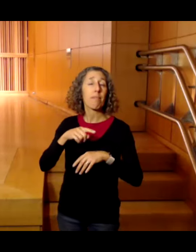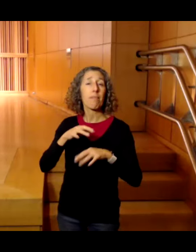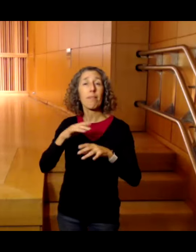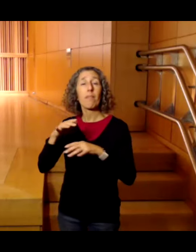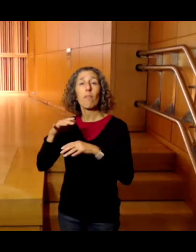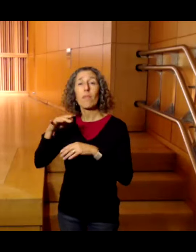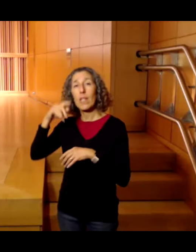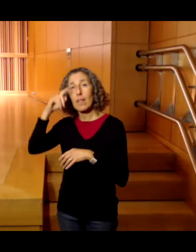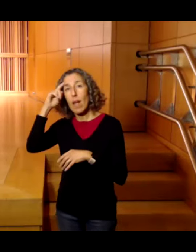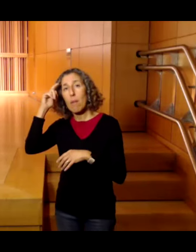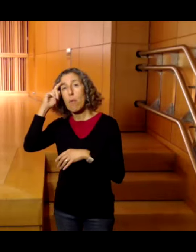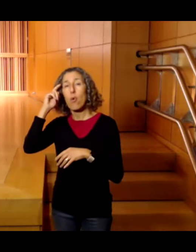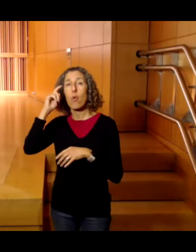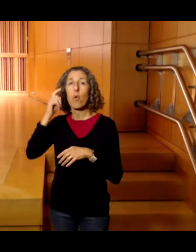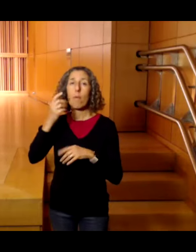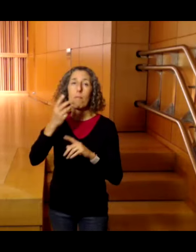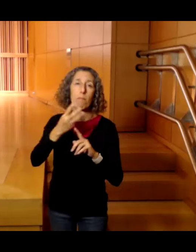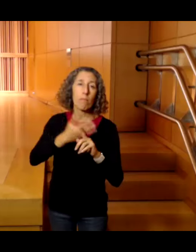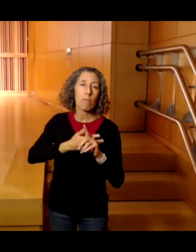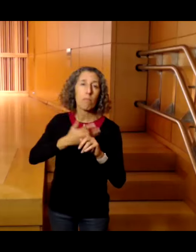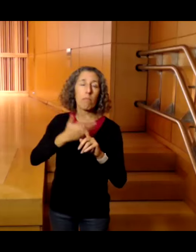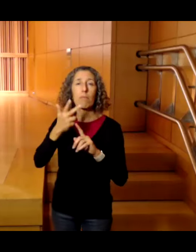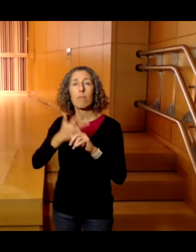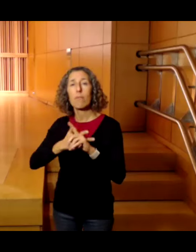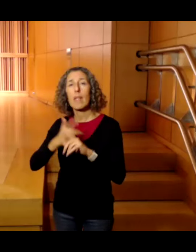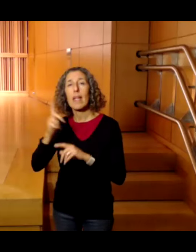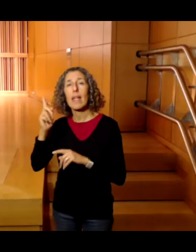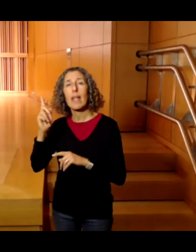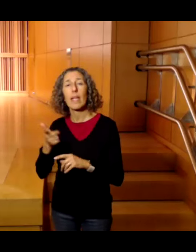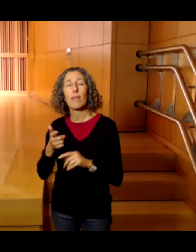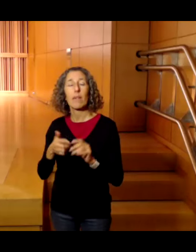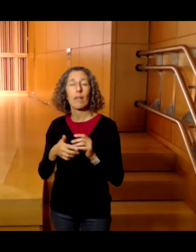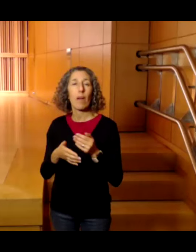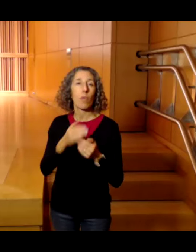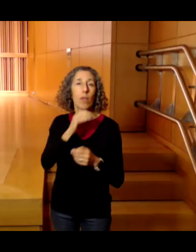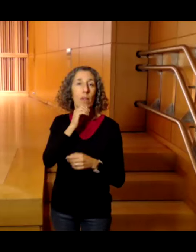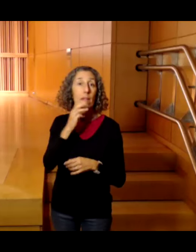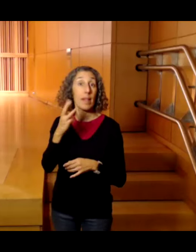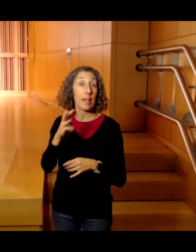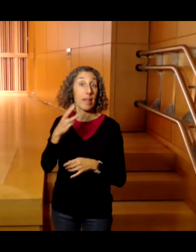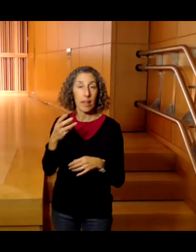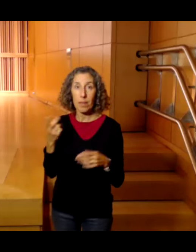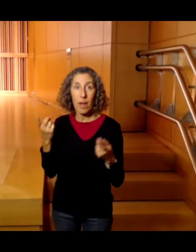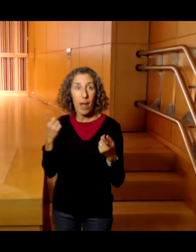or just after I turned 16. I turned a corner at 125th Street and 5th Avenue.